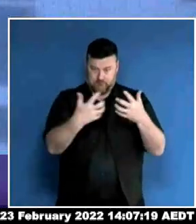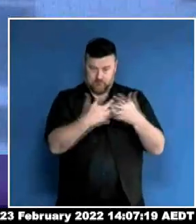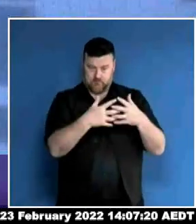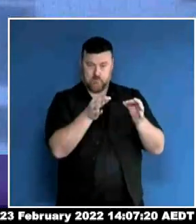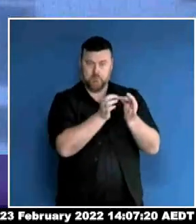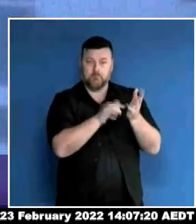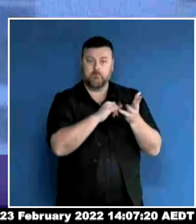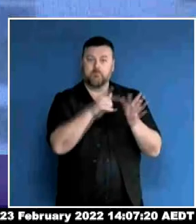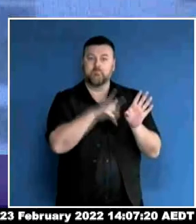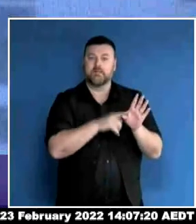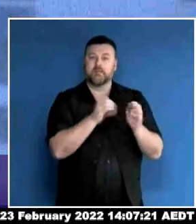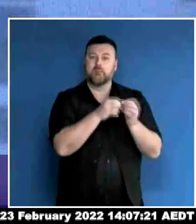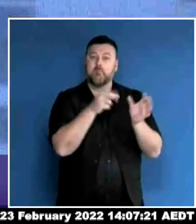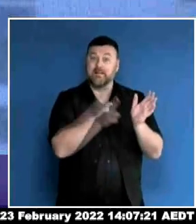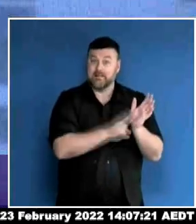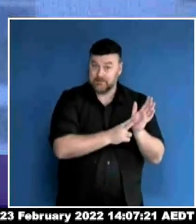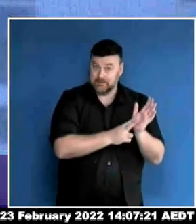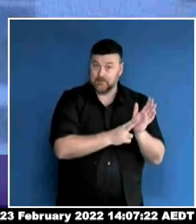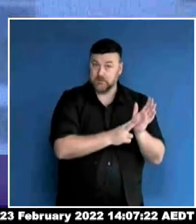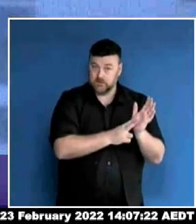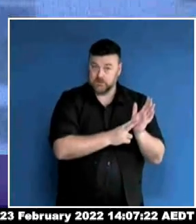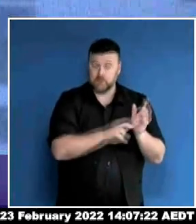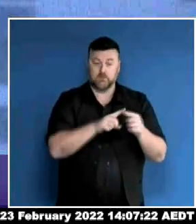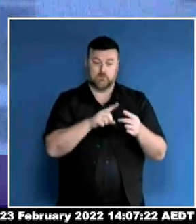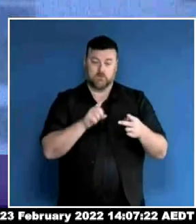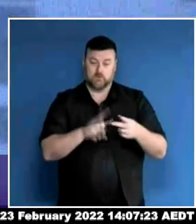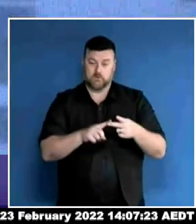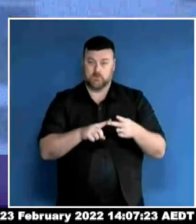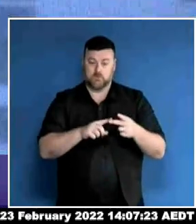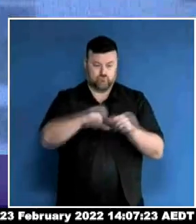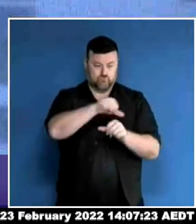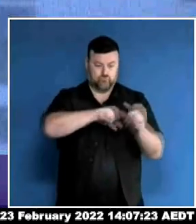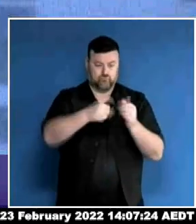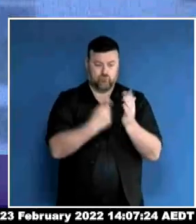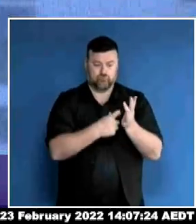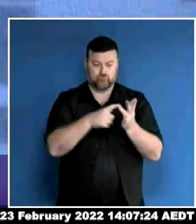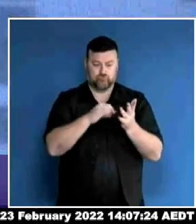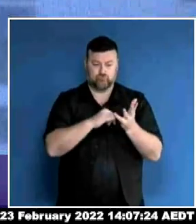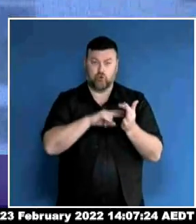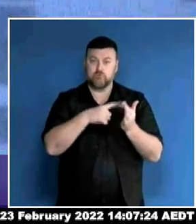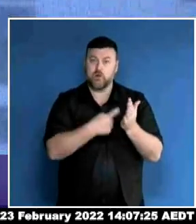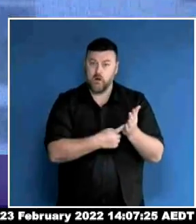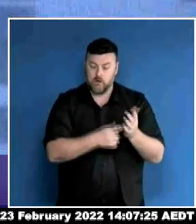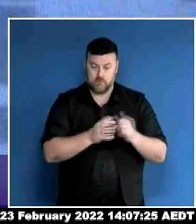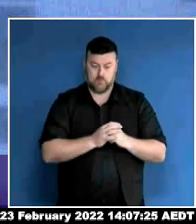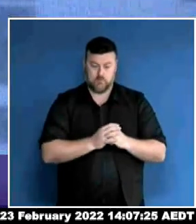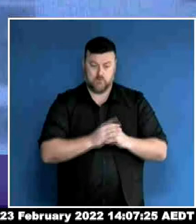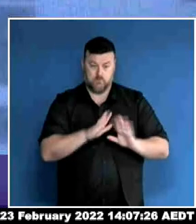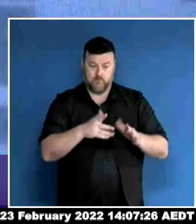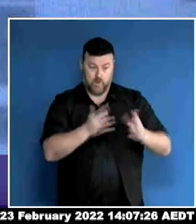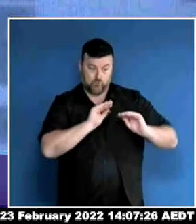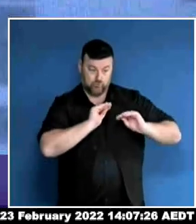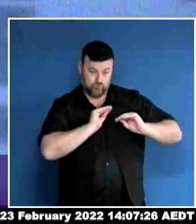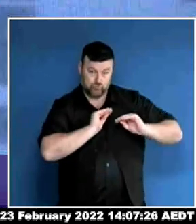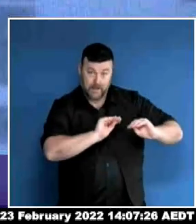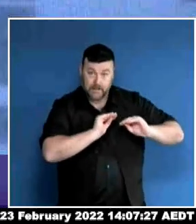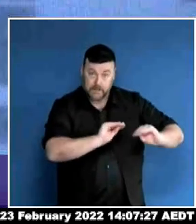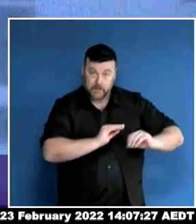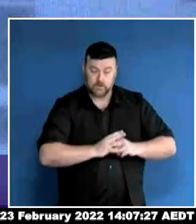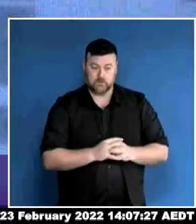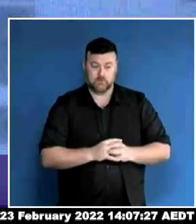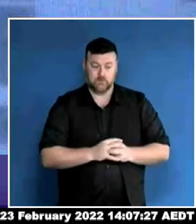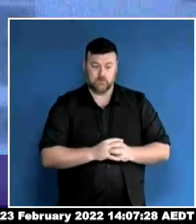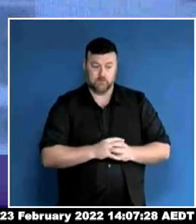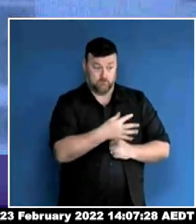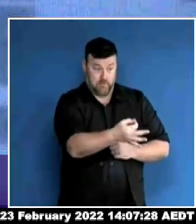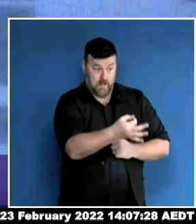rostering, training, answering questions about pay and also helping participants find